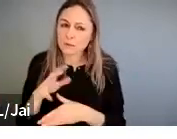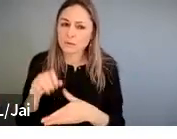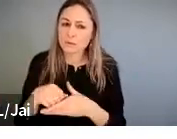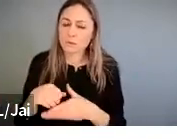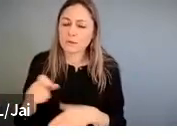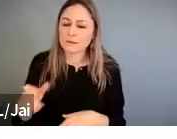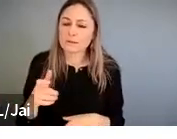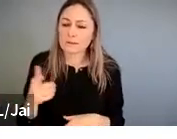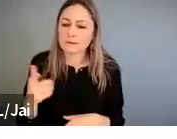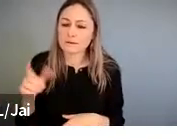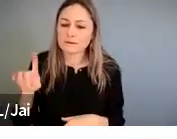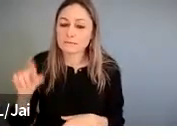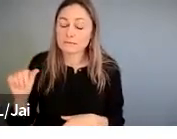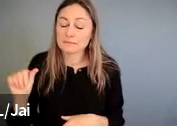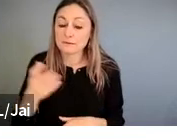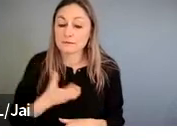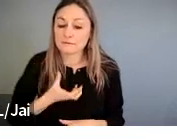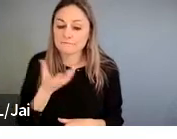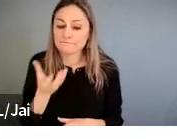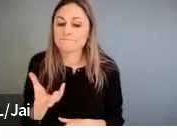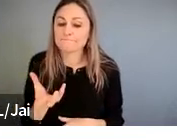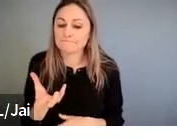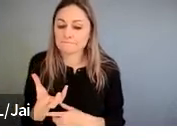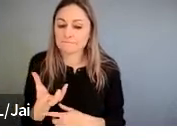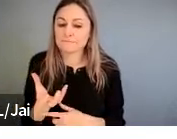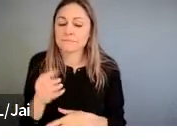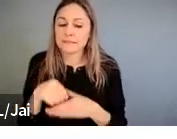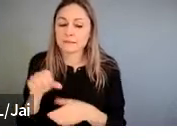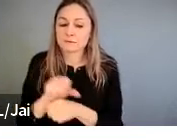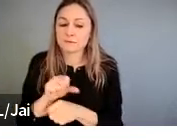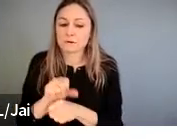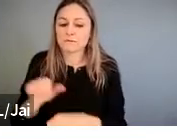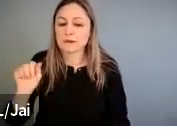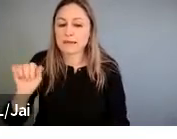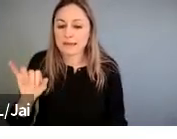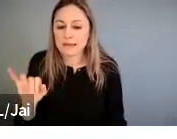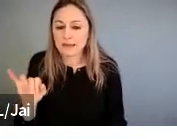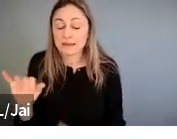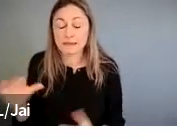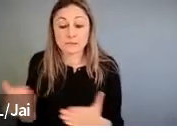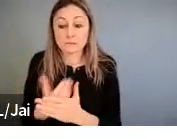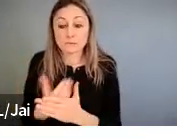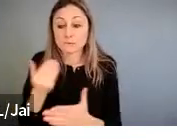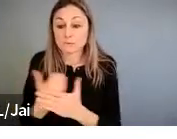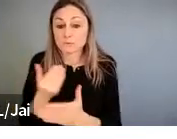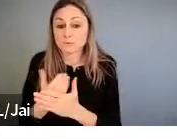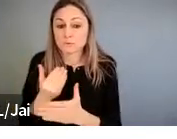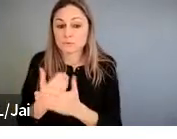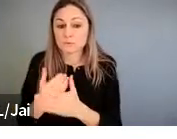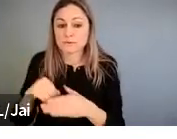work. The work for artificial intelligence is new in the disability community and I'm